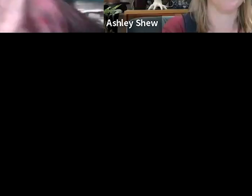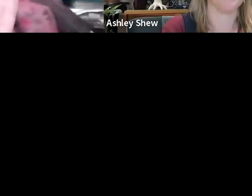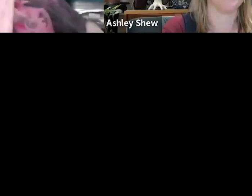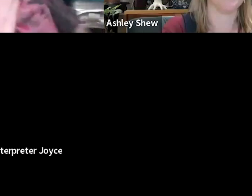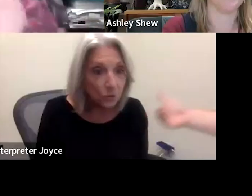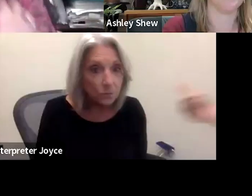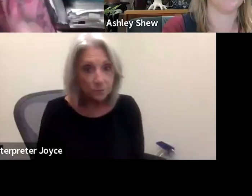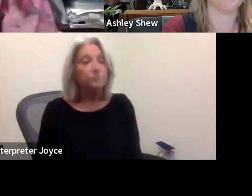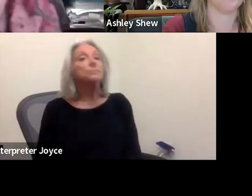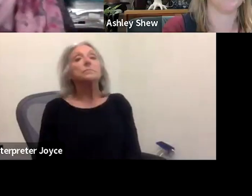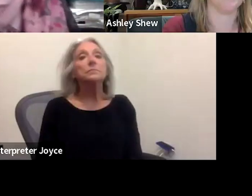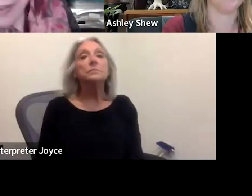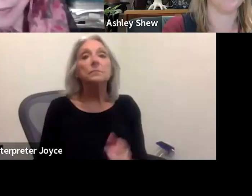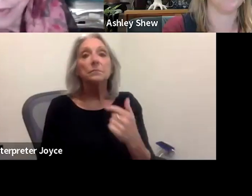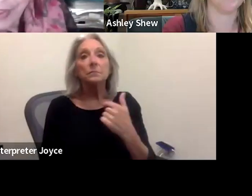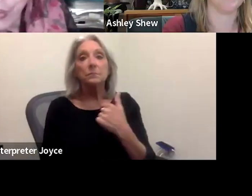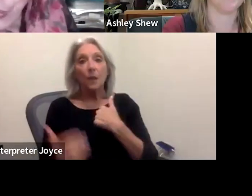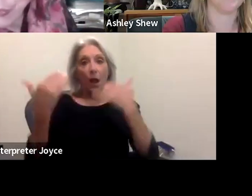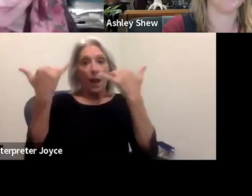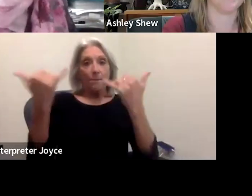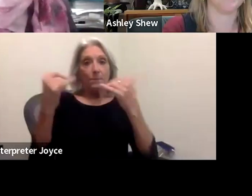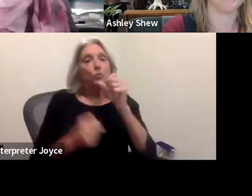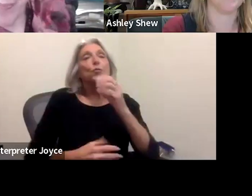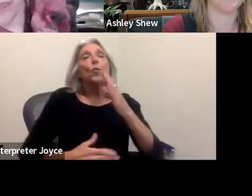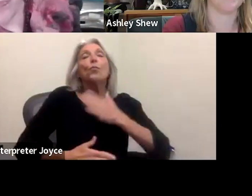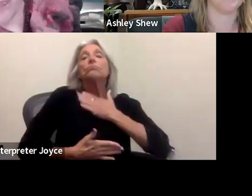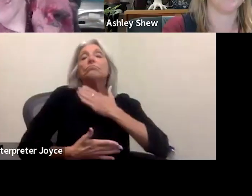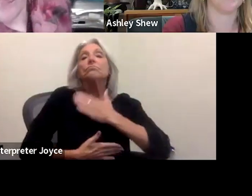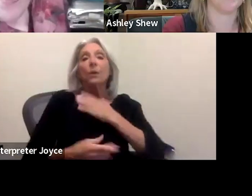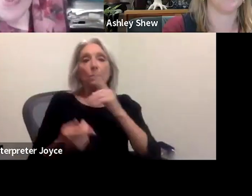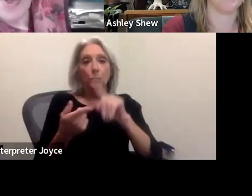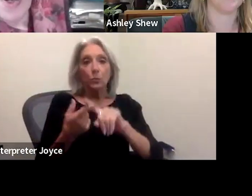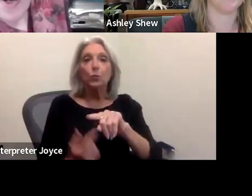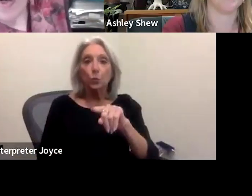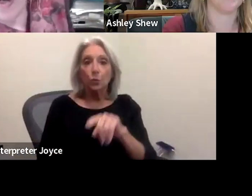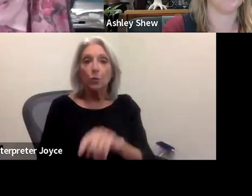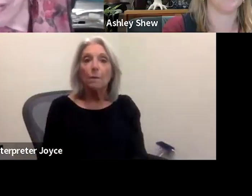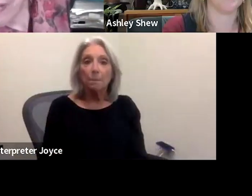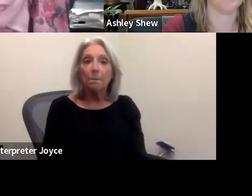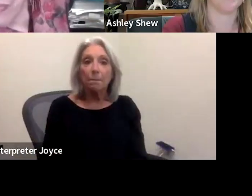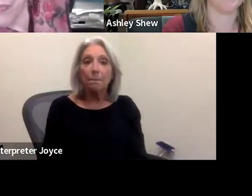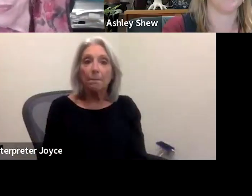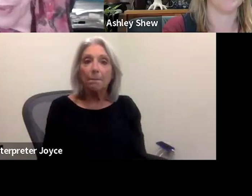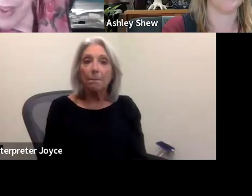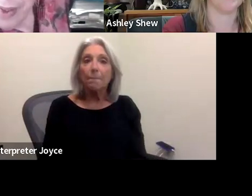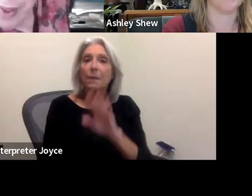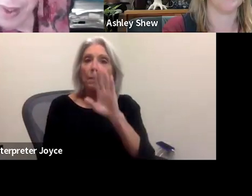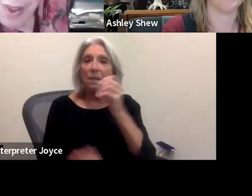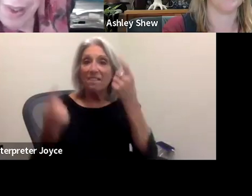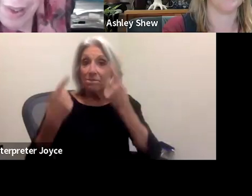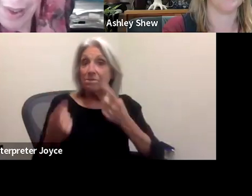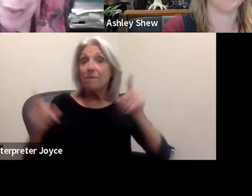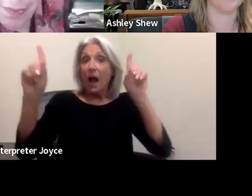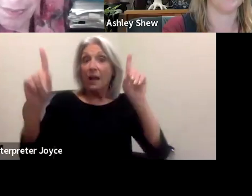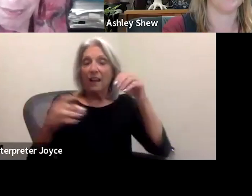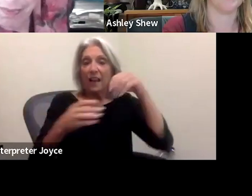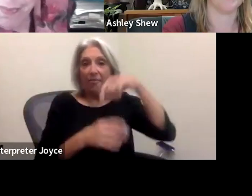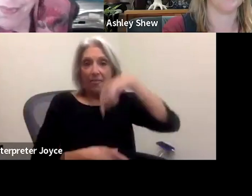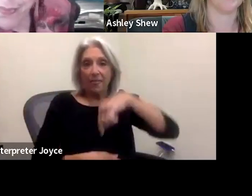And I am so delighted to be finally at this session, this wonderful session